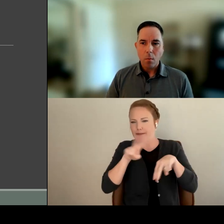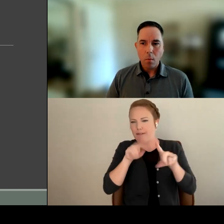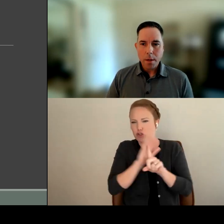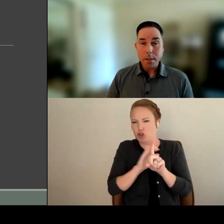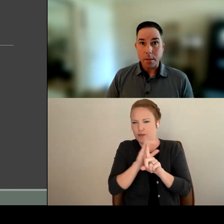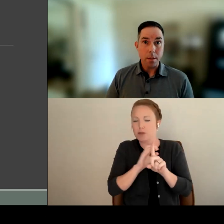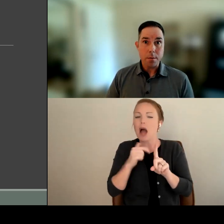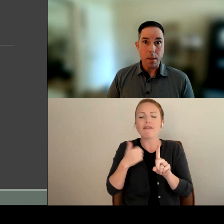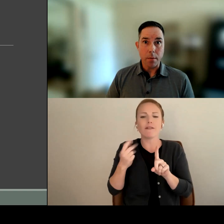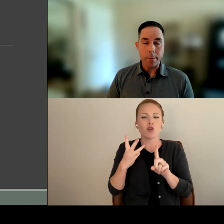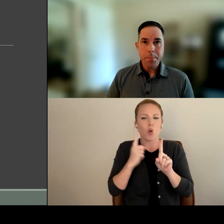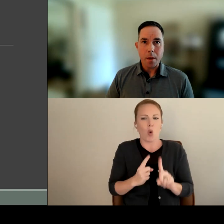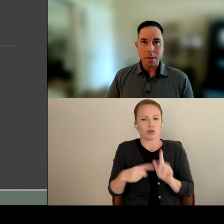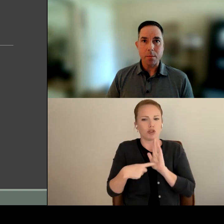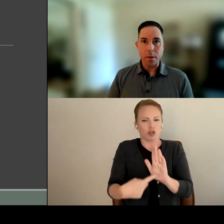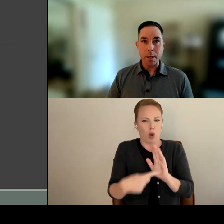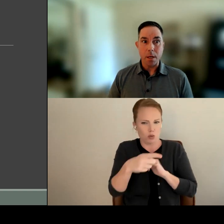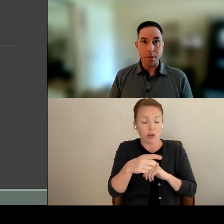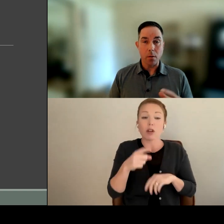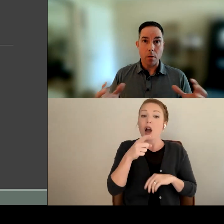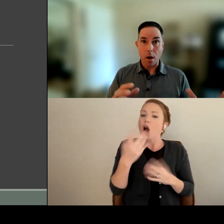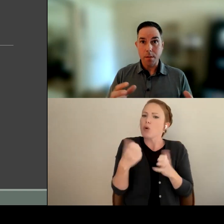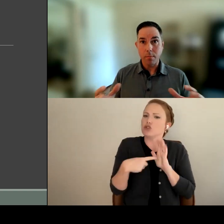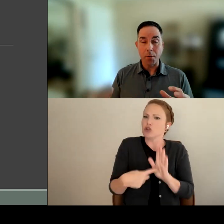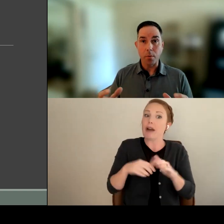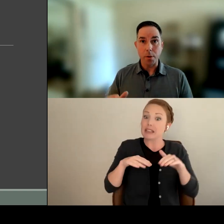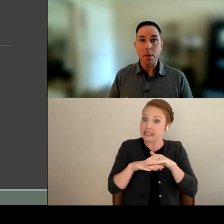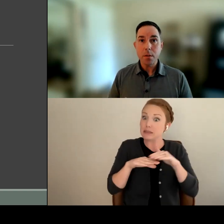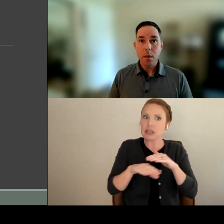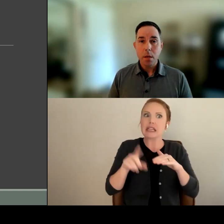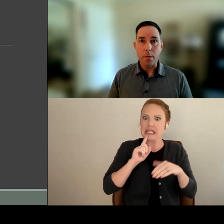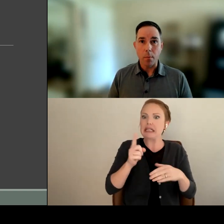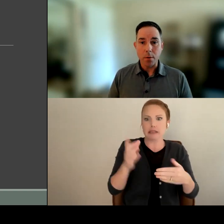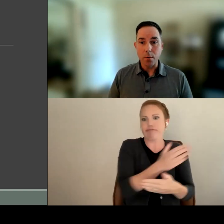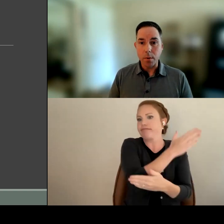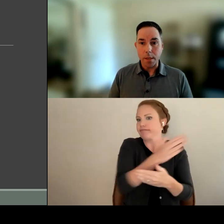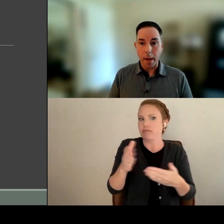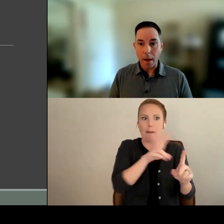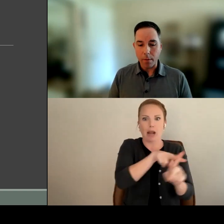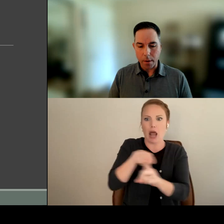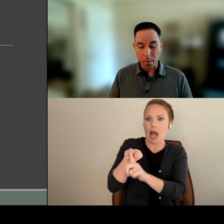One is to illustrate that accessibility does go across multiple units and that we do need to have an